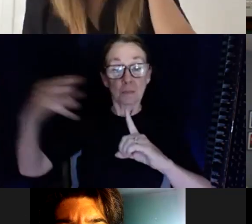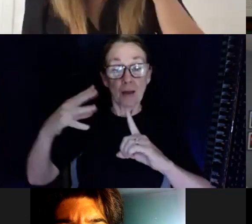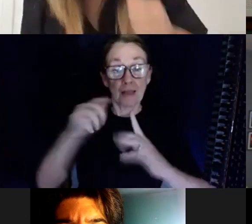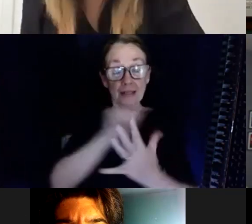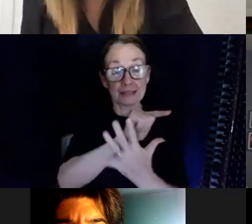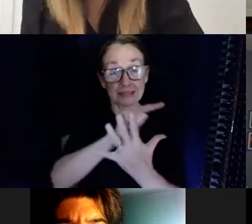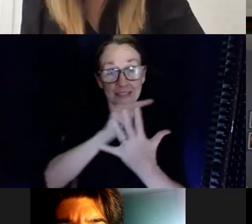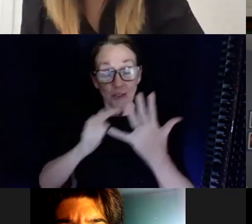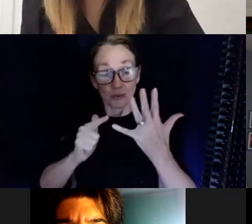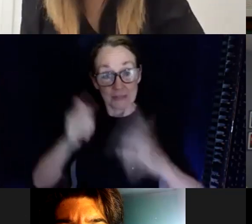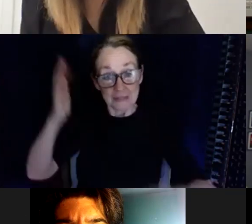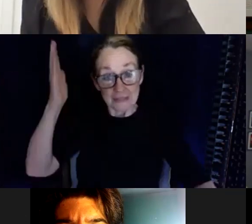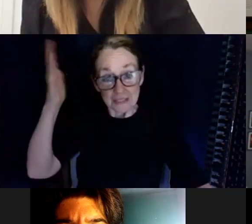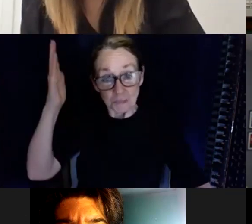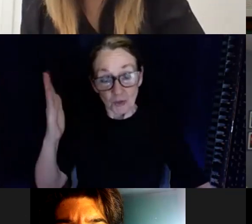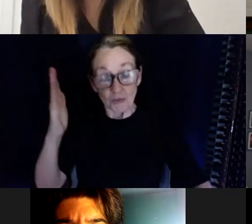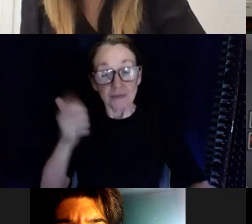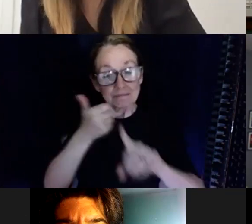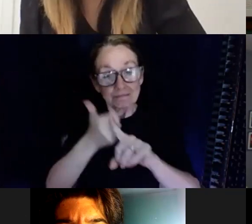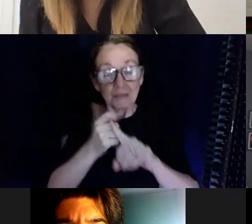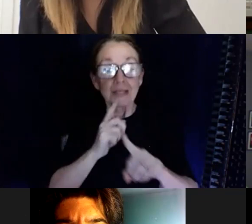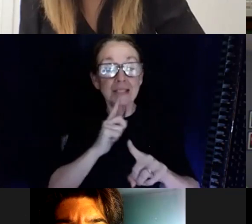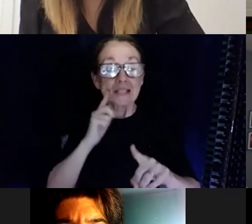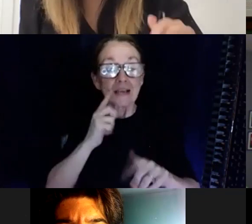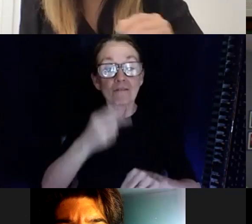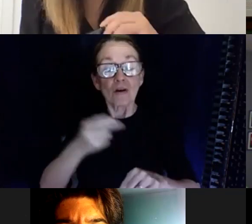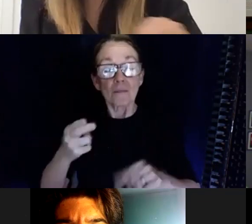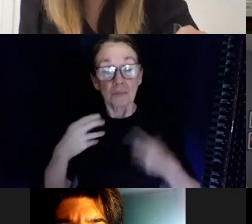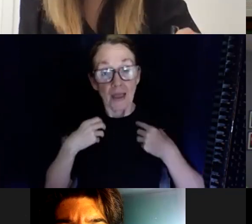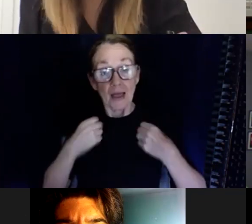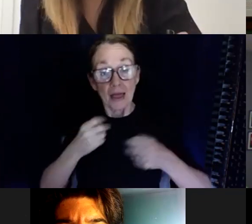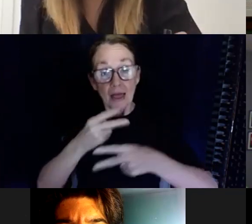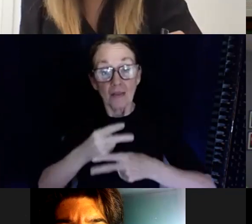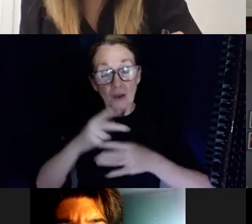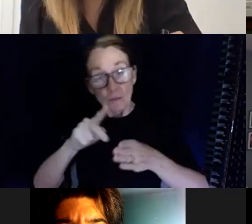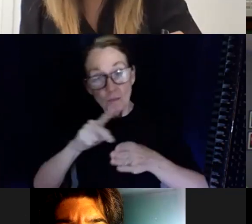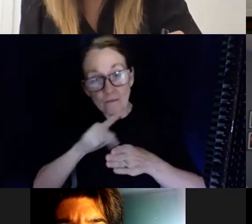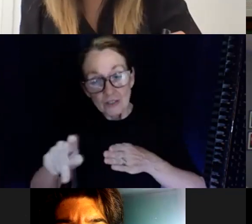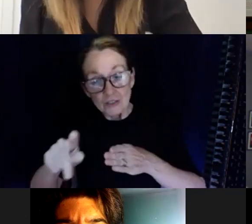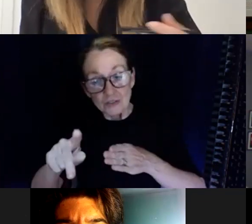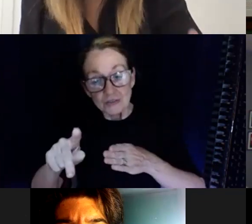THANK, EARNEST, AND THANK YOU BRETT.